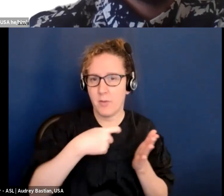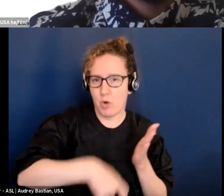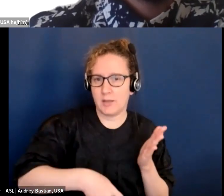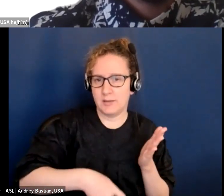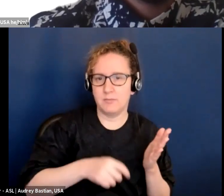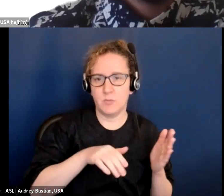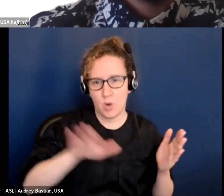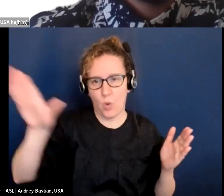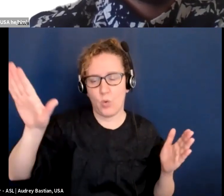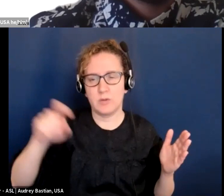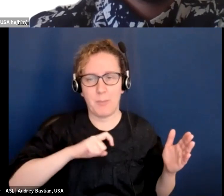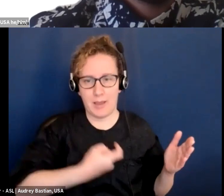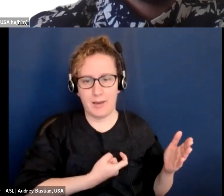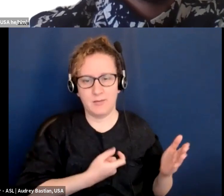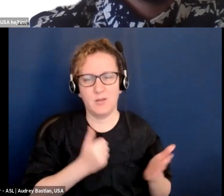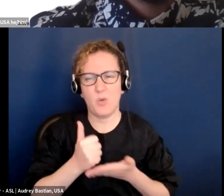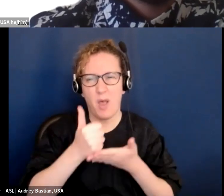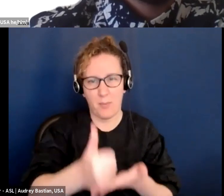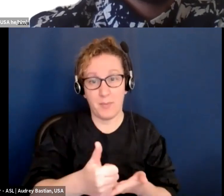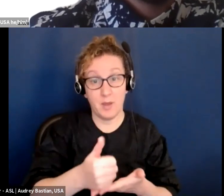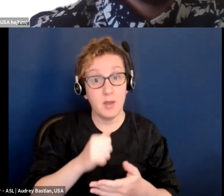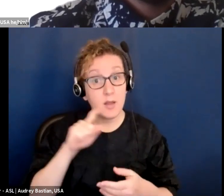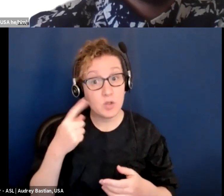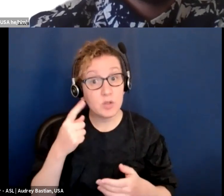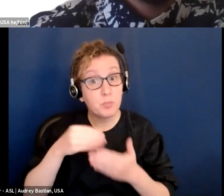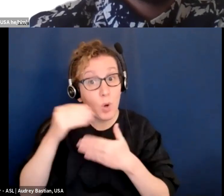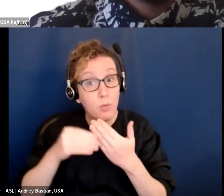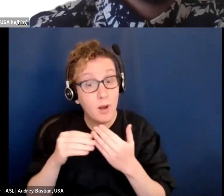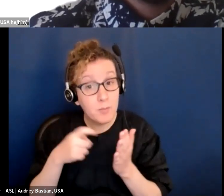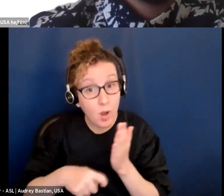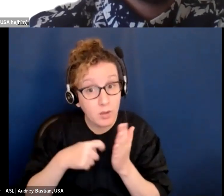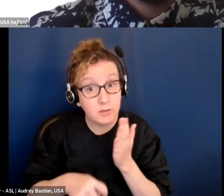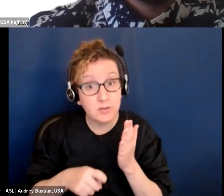of money to help her with not just the program costs, but any additional costs she incurred